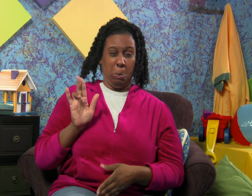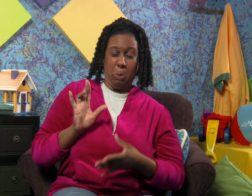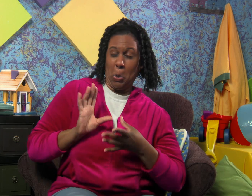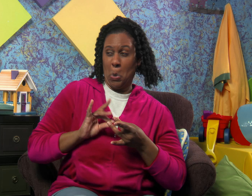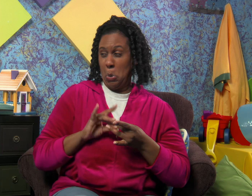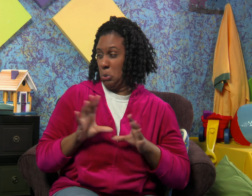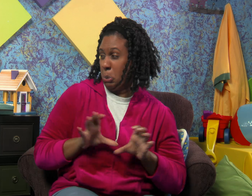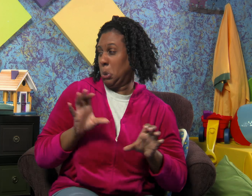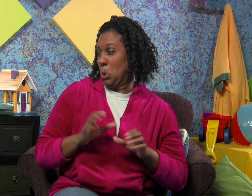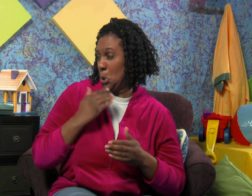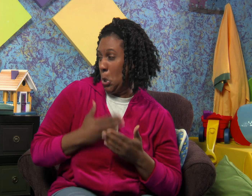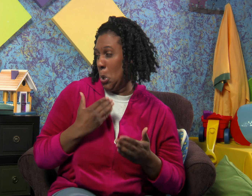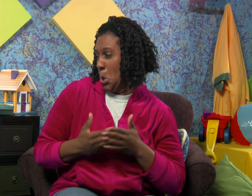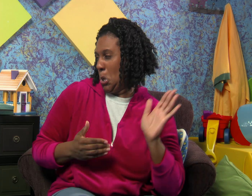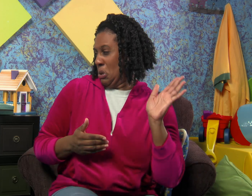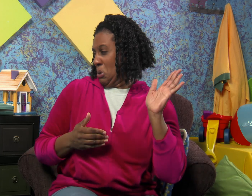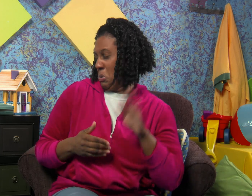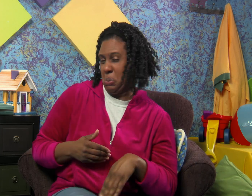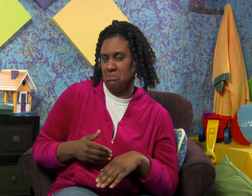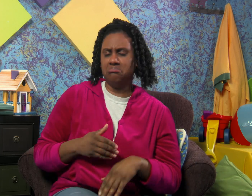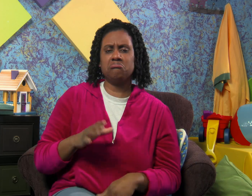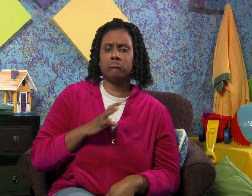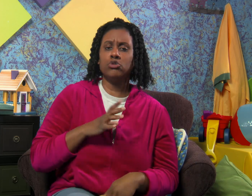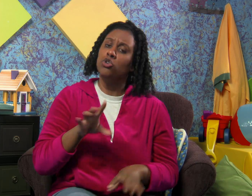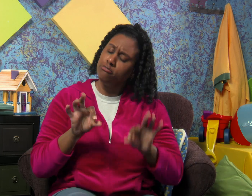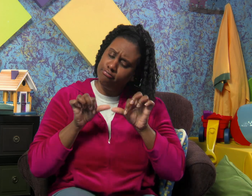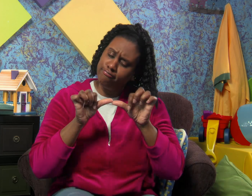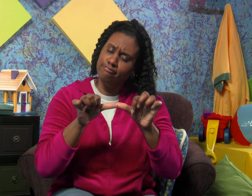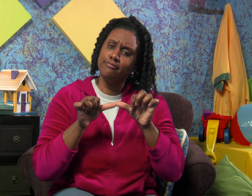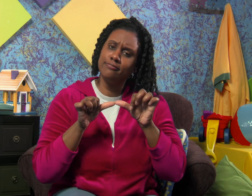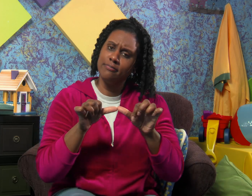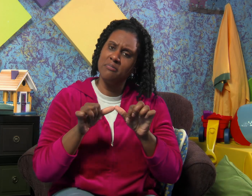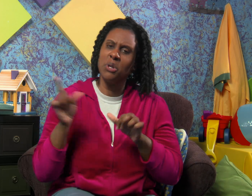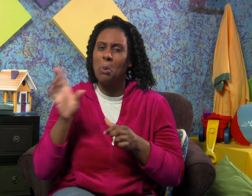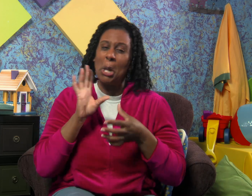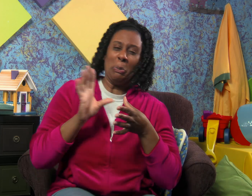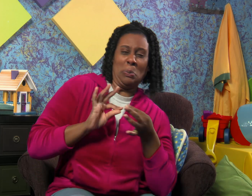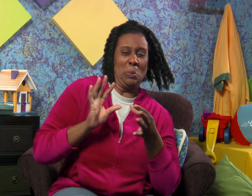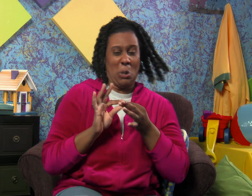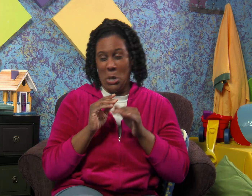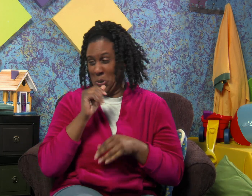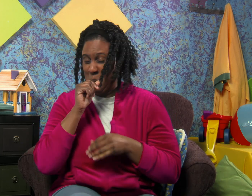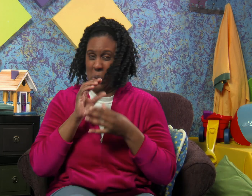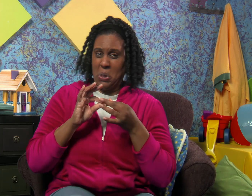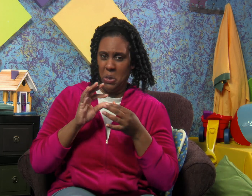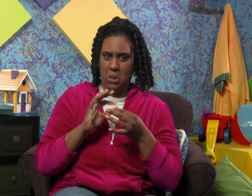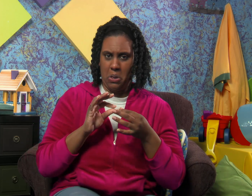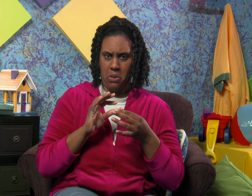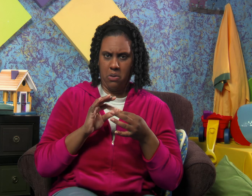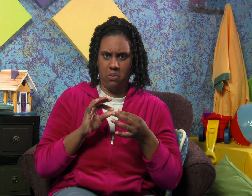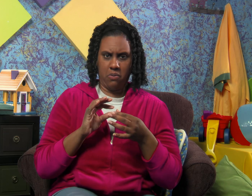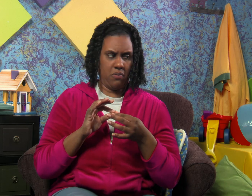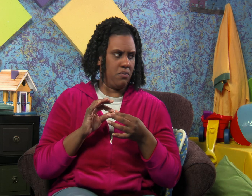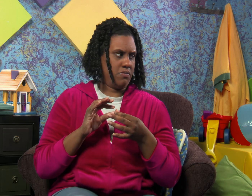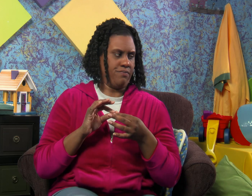"OH, YOU'RE HOLIER THEN THOU, GOODY TWO SHOES," AND THEY CONTINUE NEGATIVE COMMENTS,